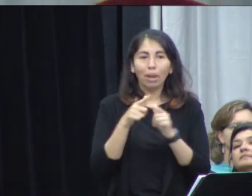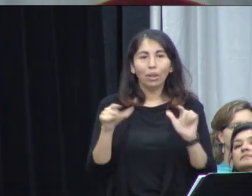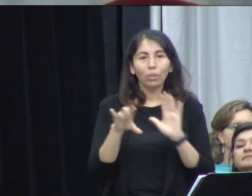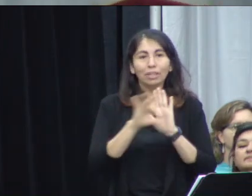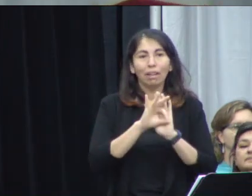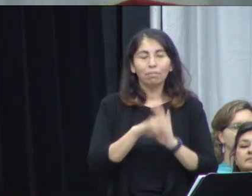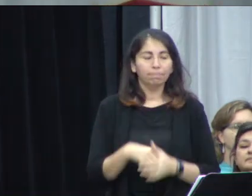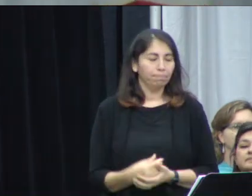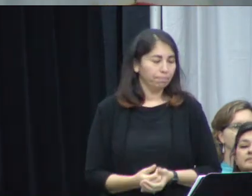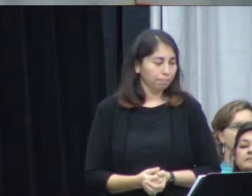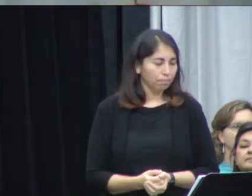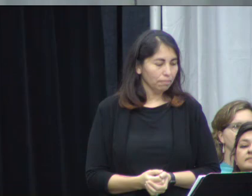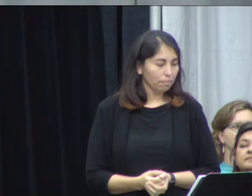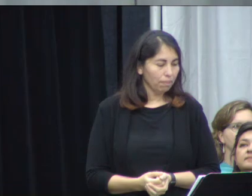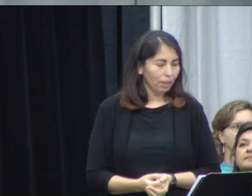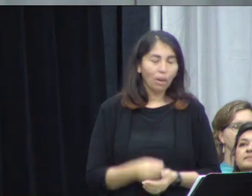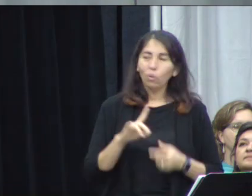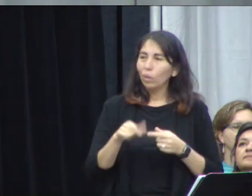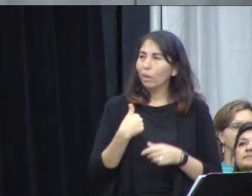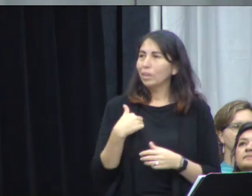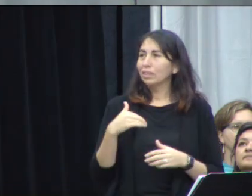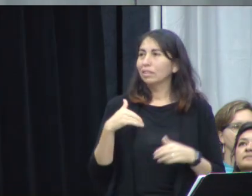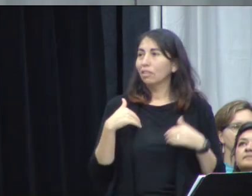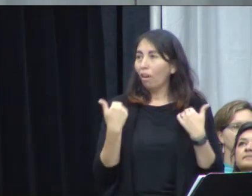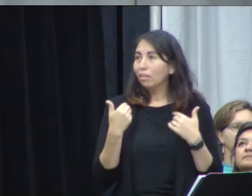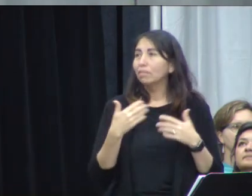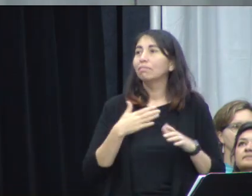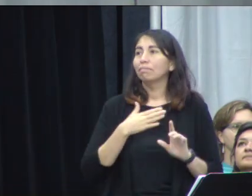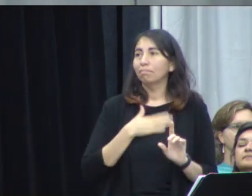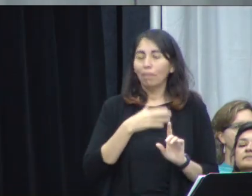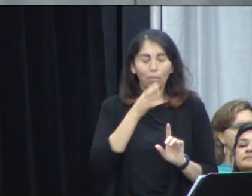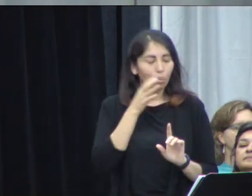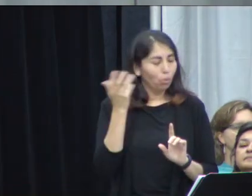(Daisy speaking in foreign language)